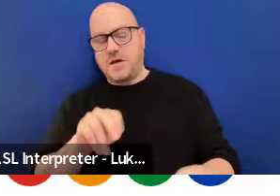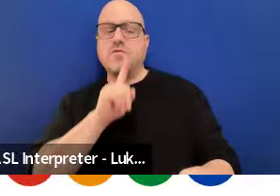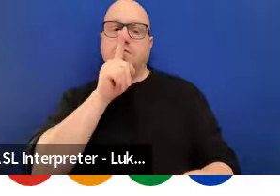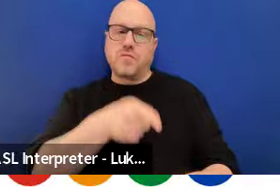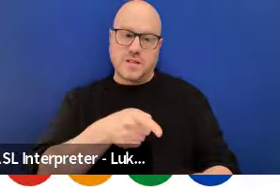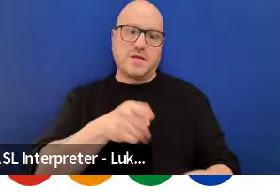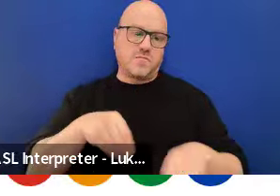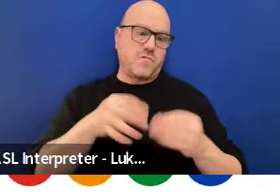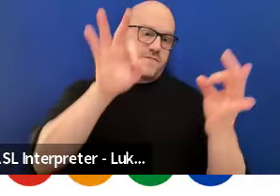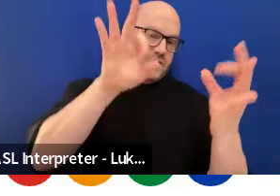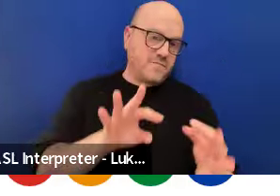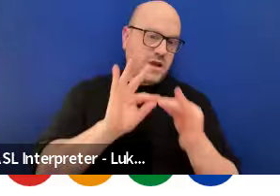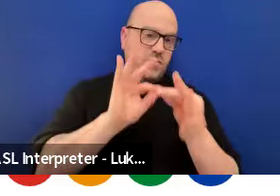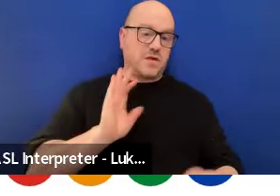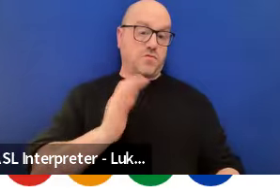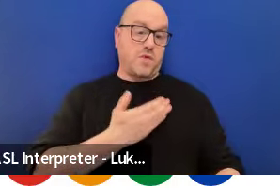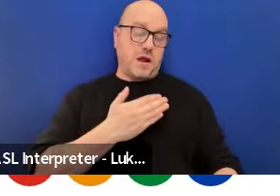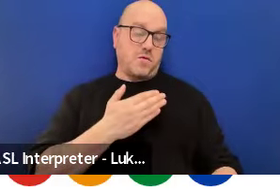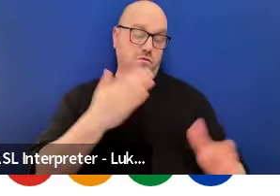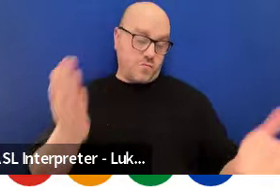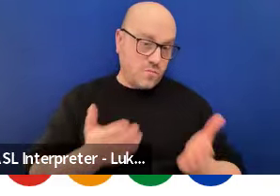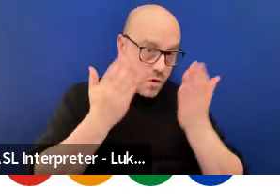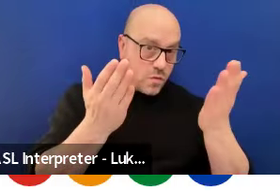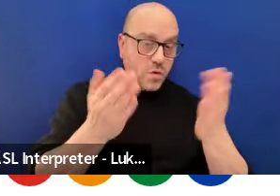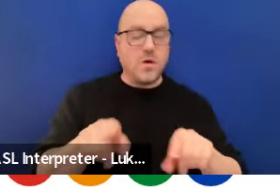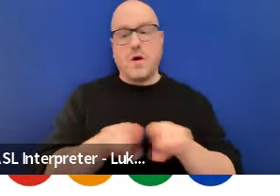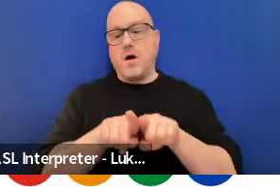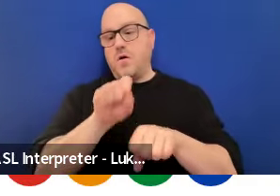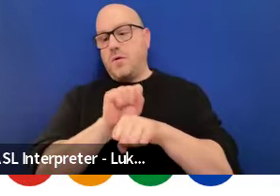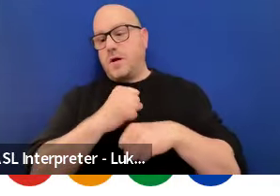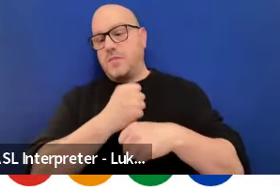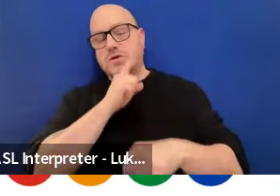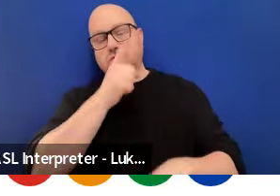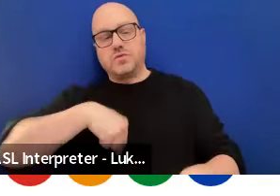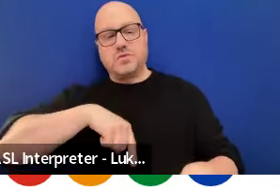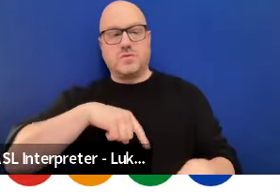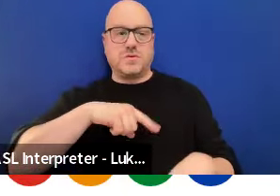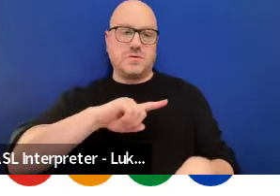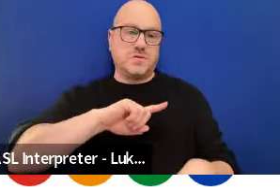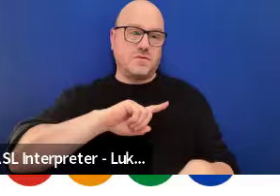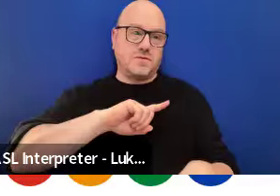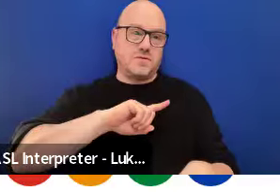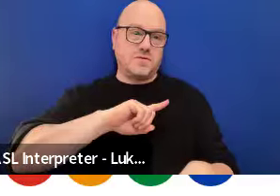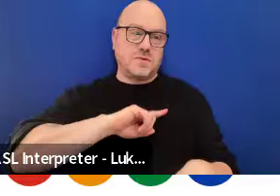AND TOWNS. PROVIDING FEEDBACK ON OUR